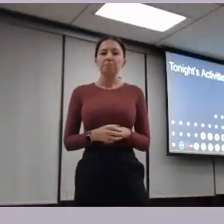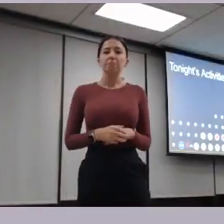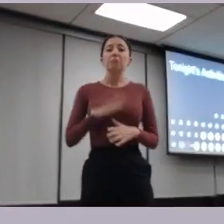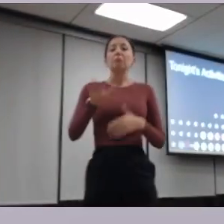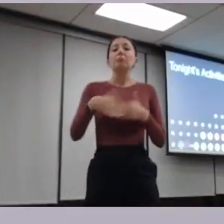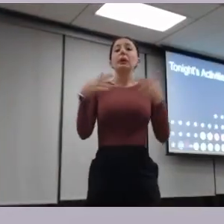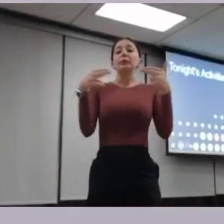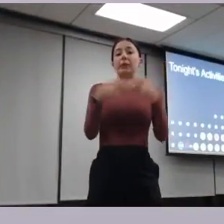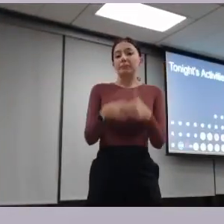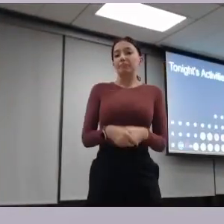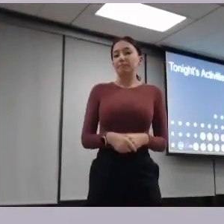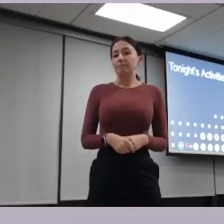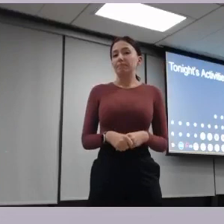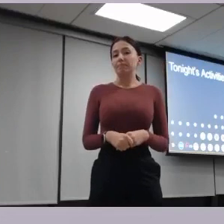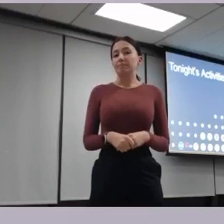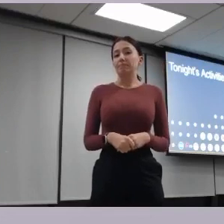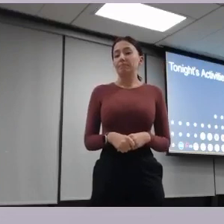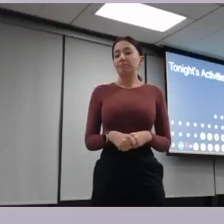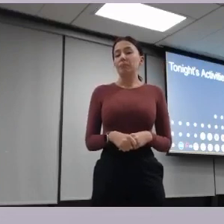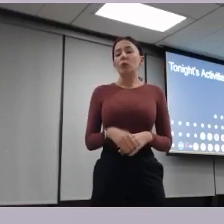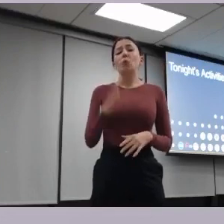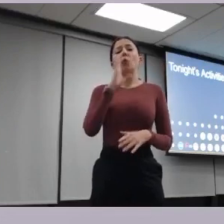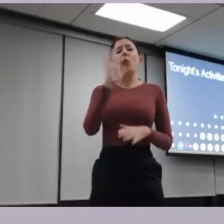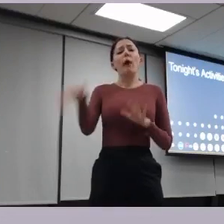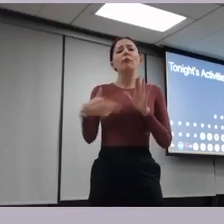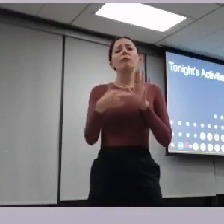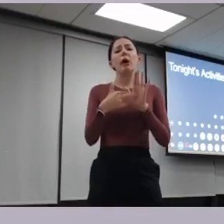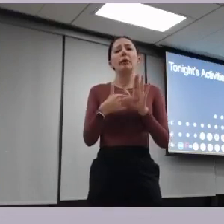and then we'll have representatives at most of these stations.